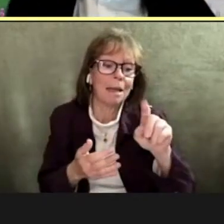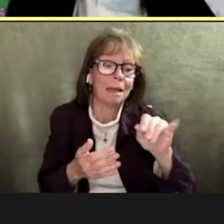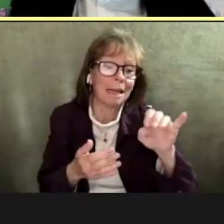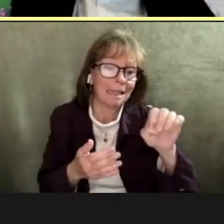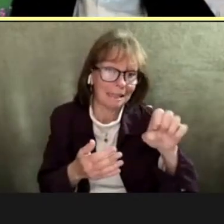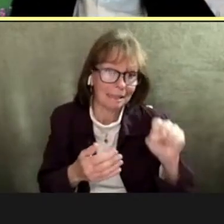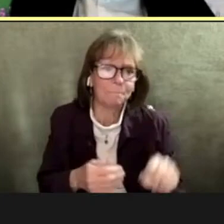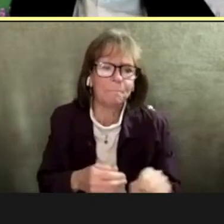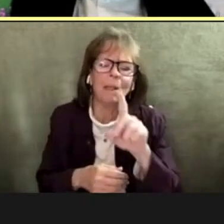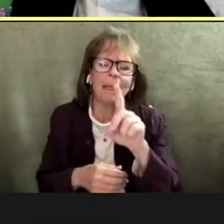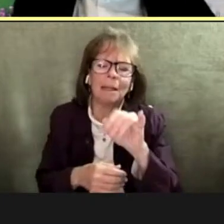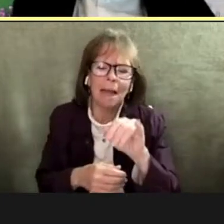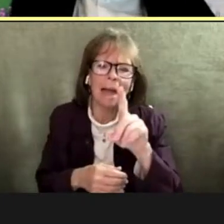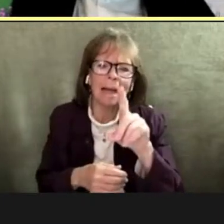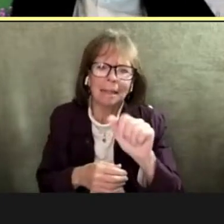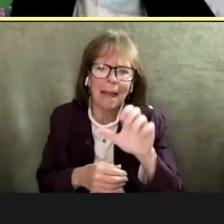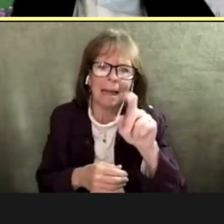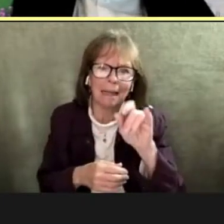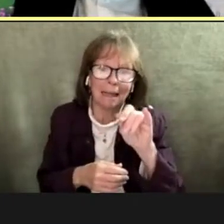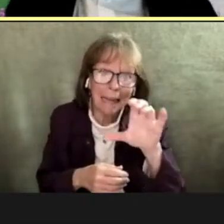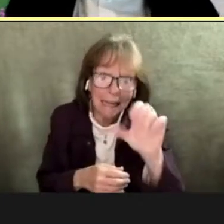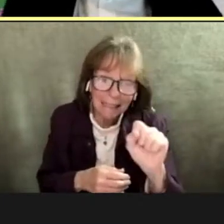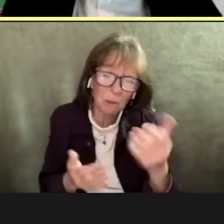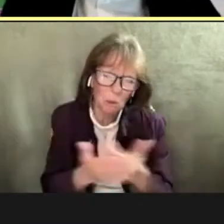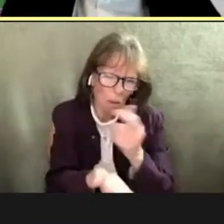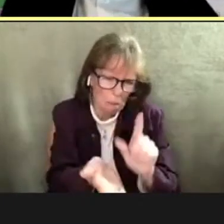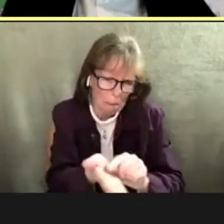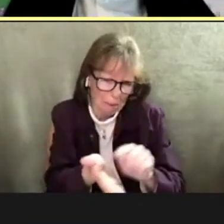A new publication launching that helps to highlight the art,